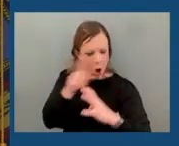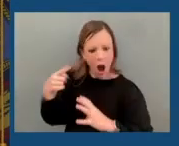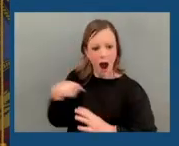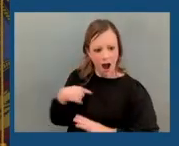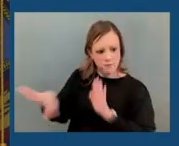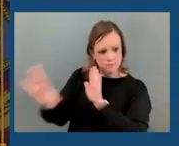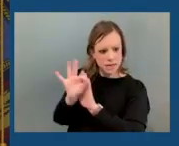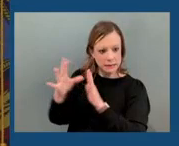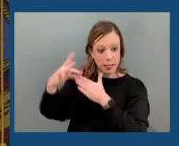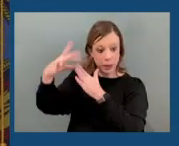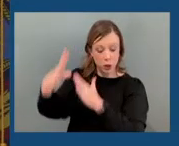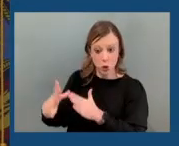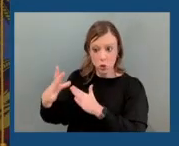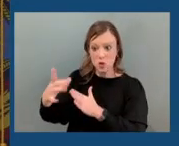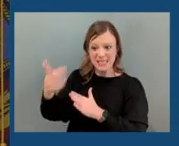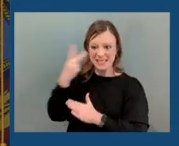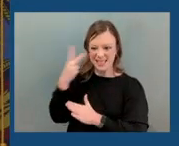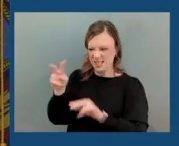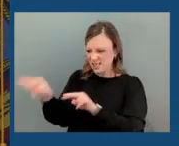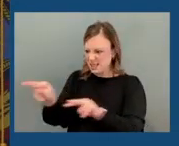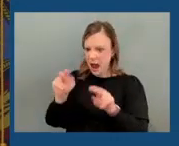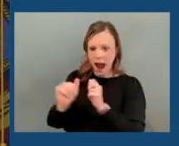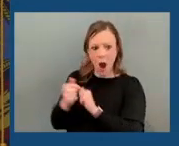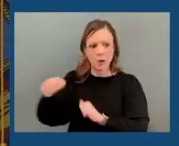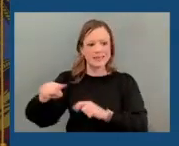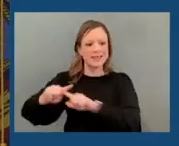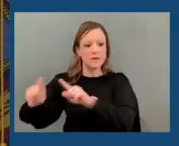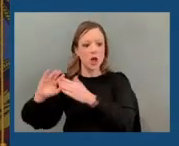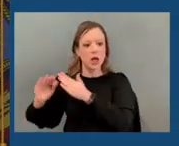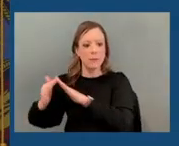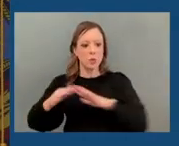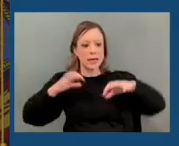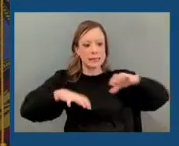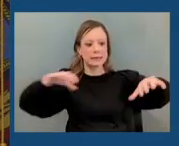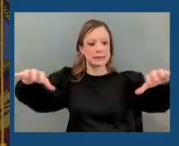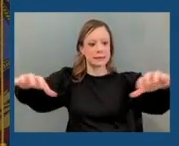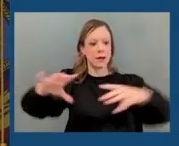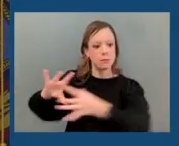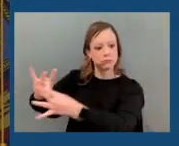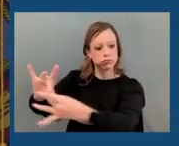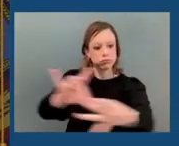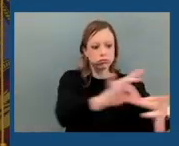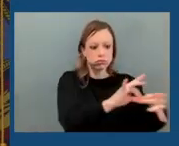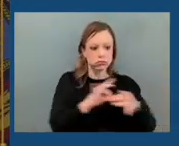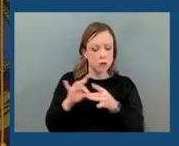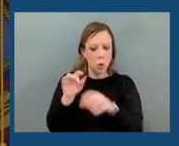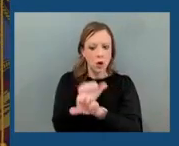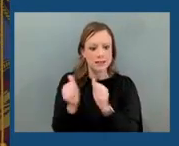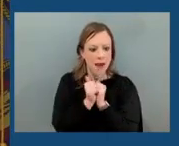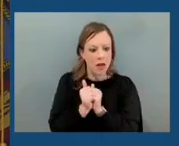of how we can work together and be creative and say, yes, there is an answer to this. We don't have to say this is how it's always going to be